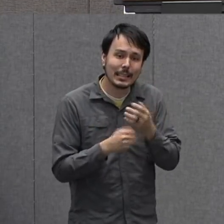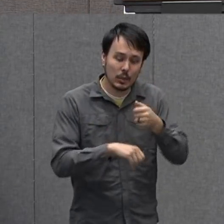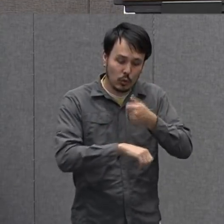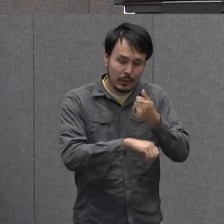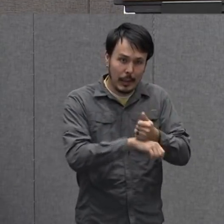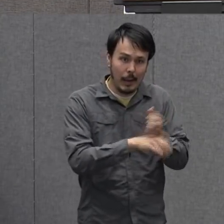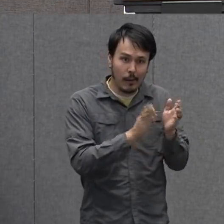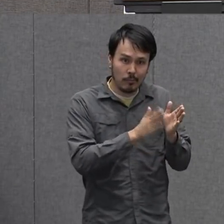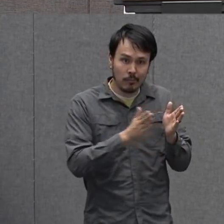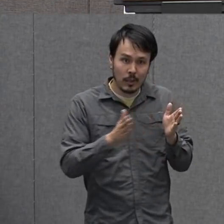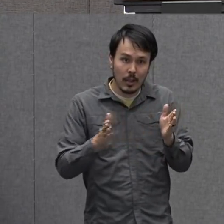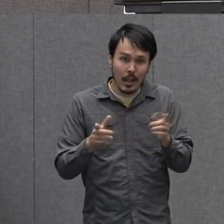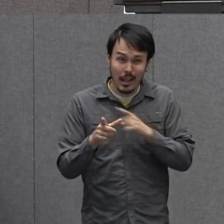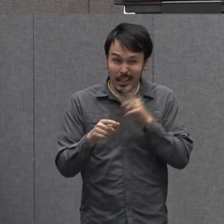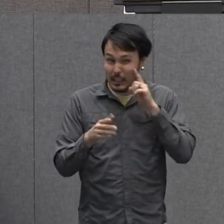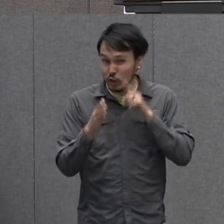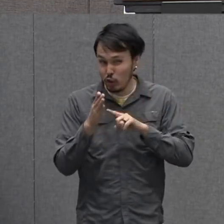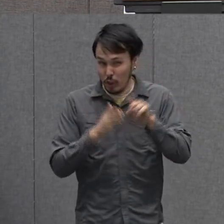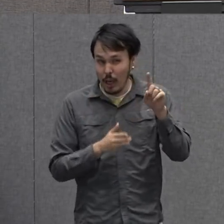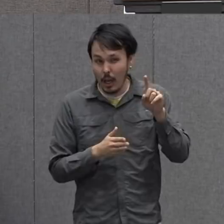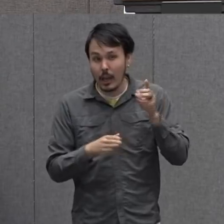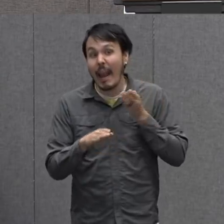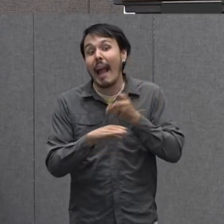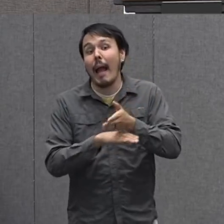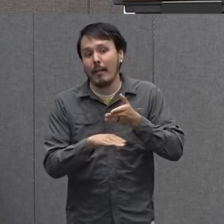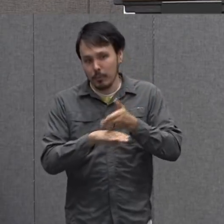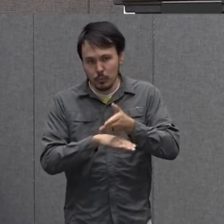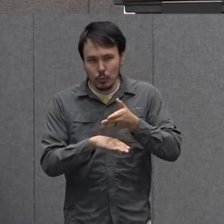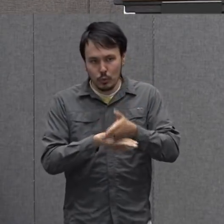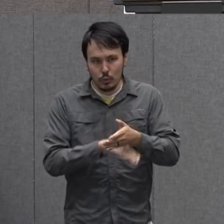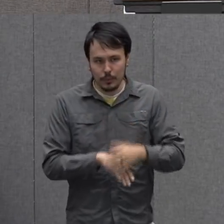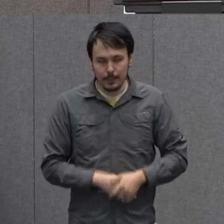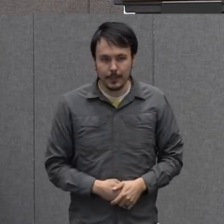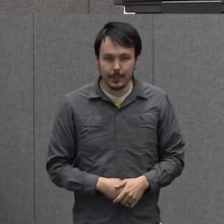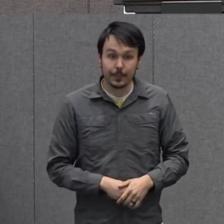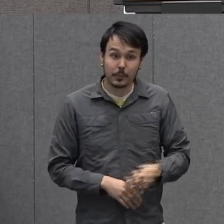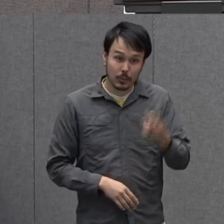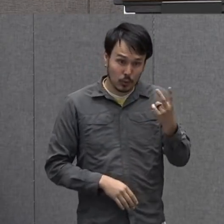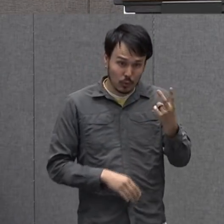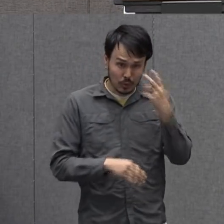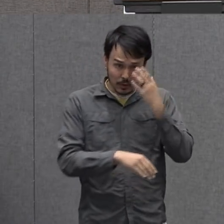We can check it afterwards with the problem. So we had two sons, three daughters,